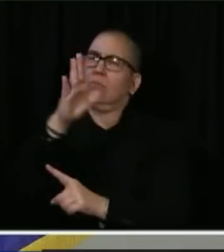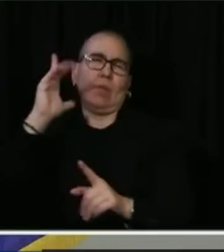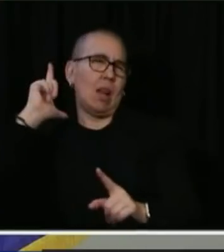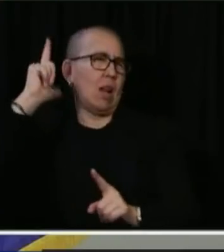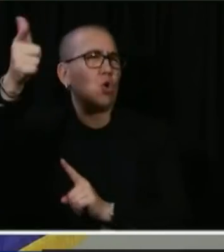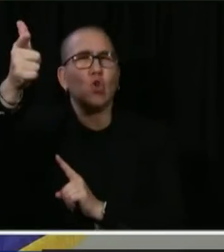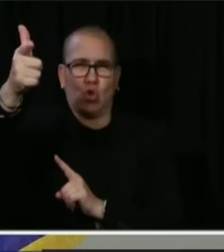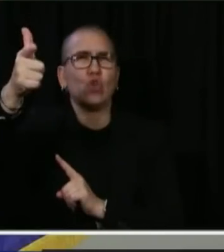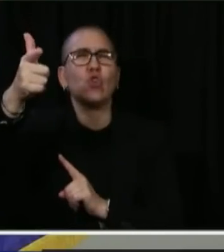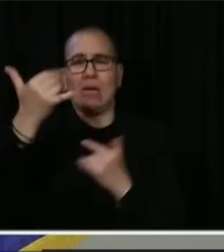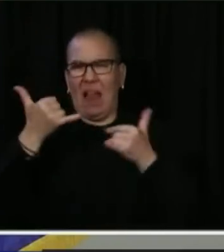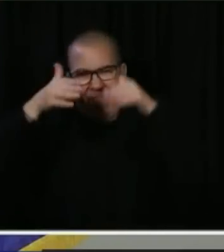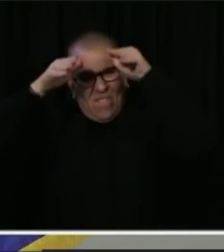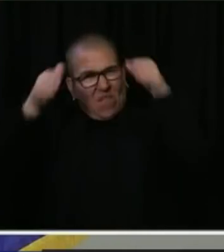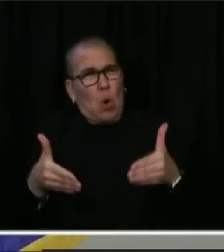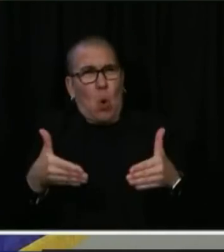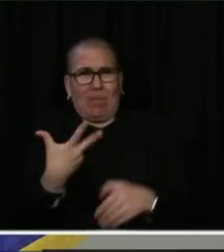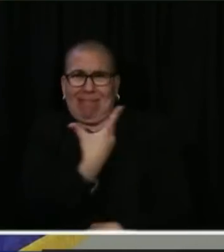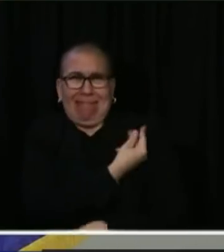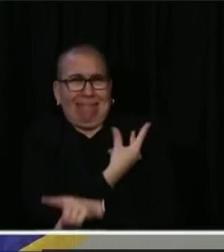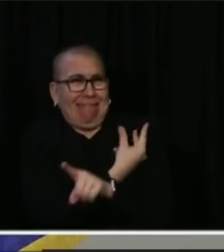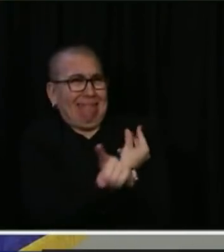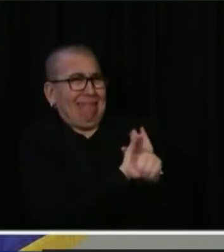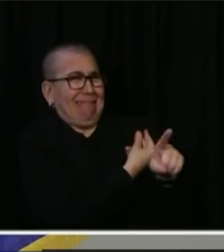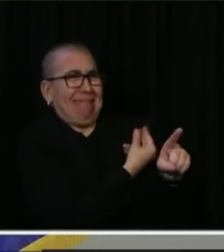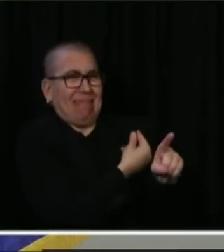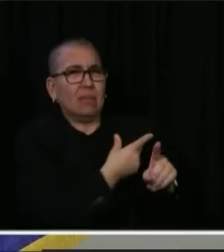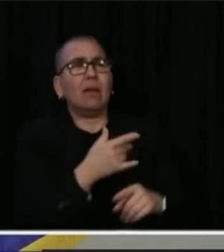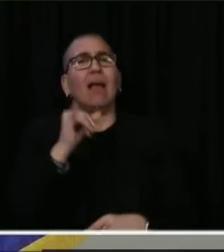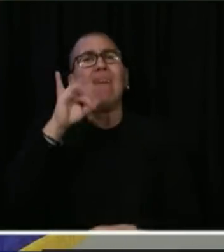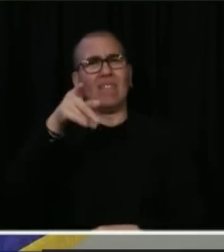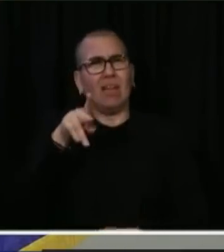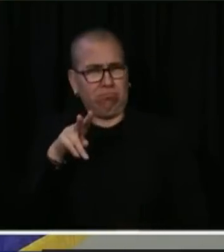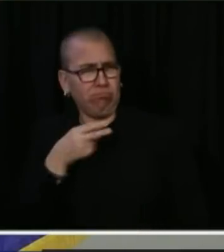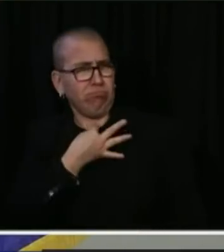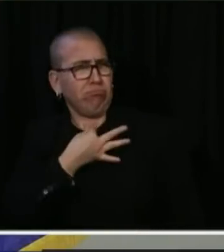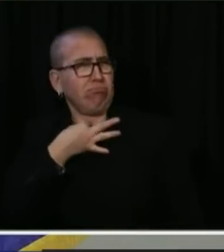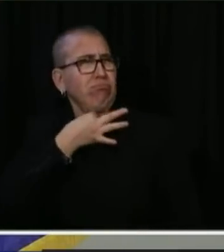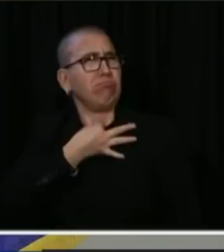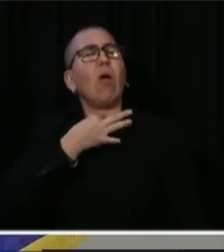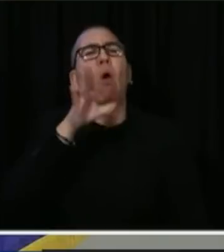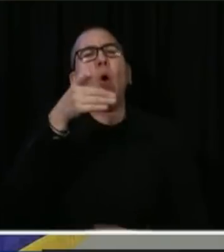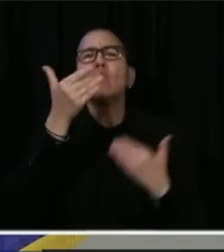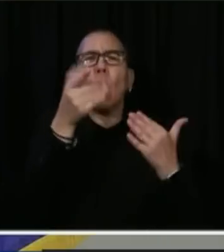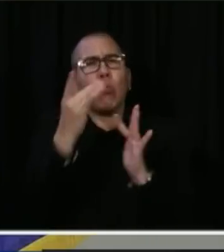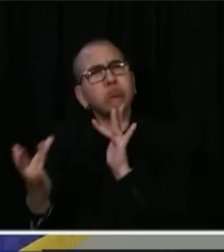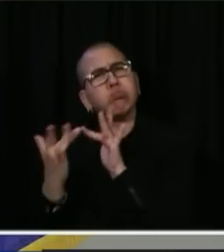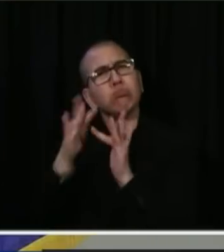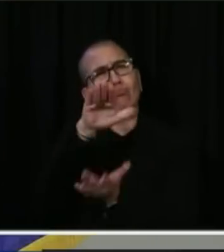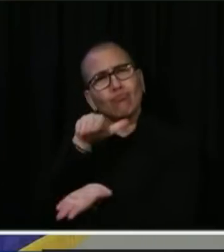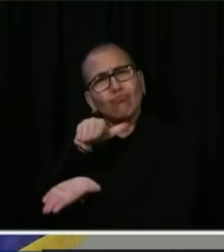THIS WILL BE ONGOING. I CAN'T SPEAK WITH CERTAINTY BUT THEY WERE PROBABLY BE BOOSTER SHOTS IN THE FUTURE,